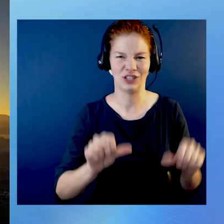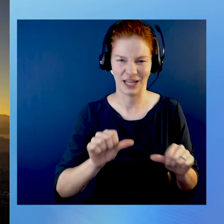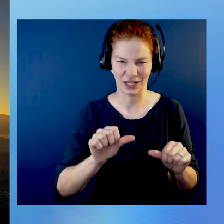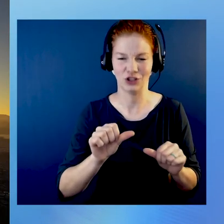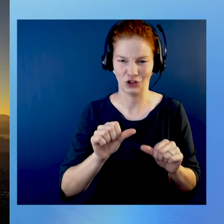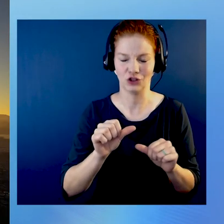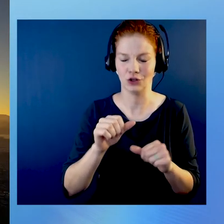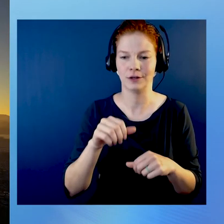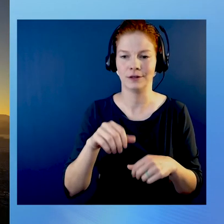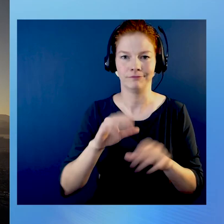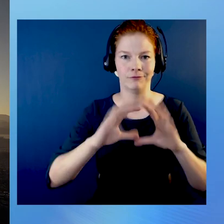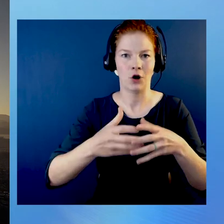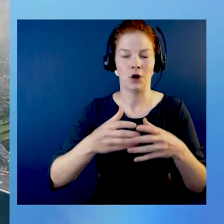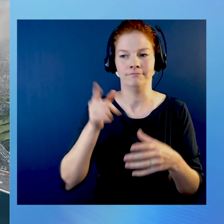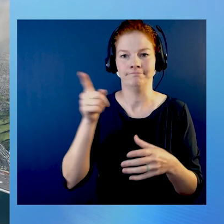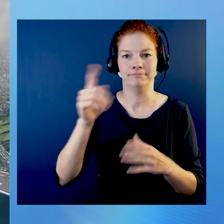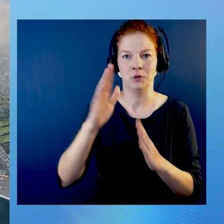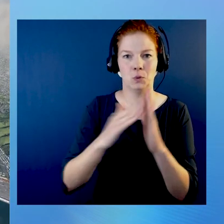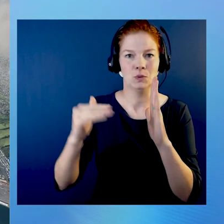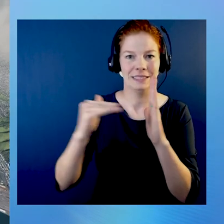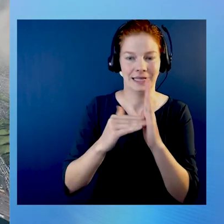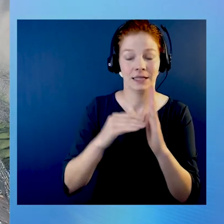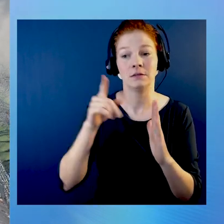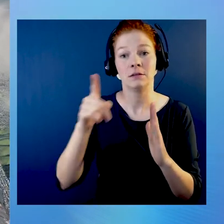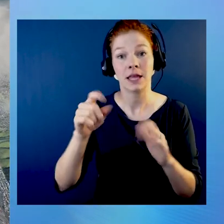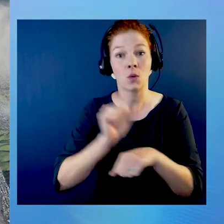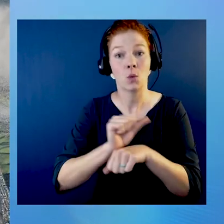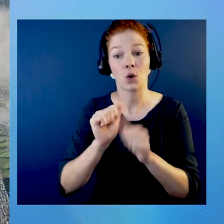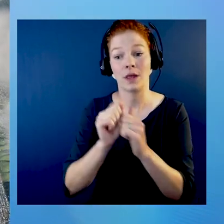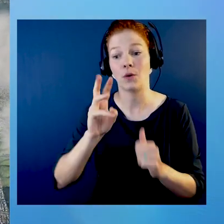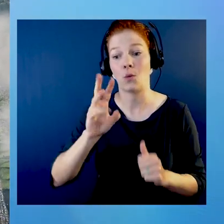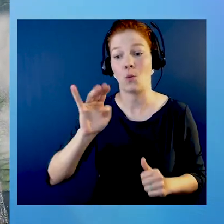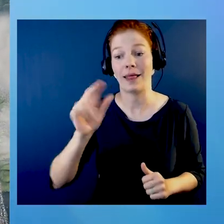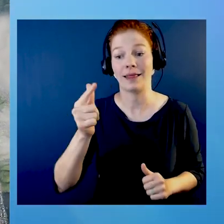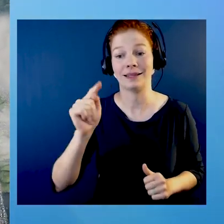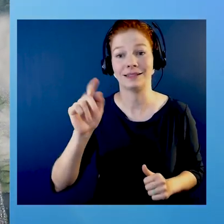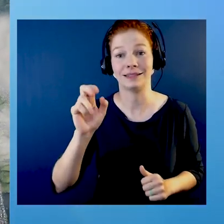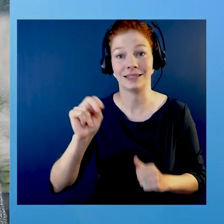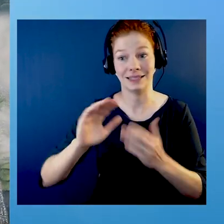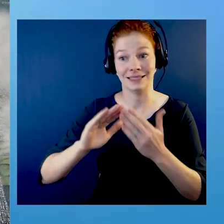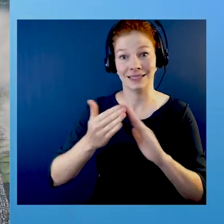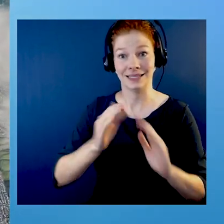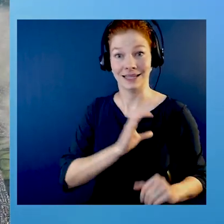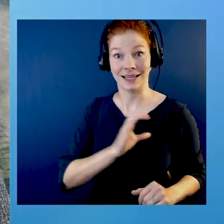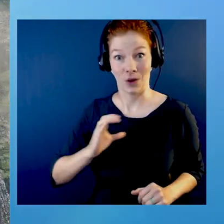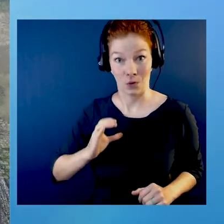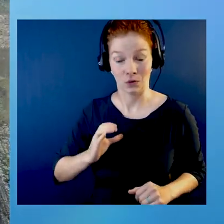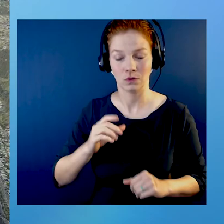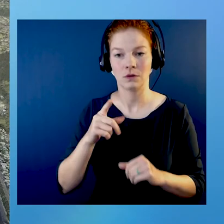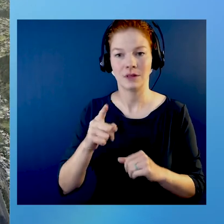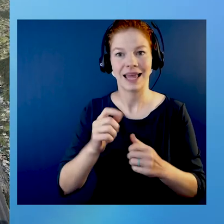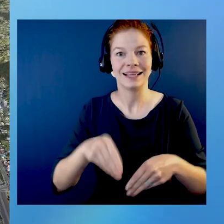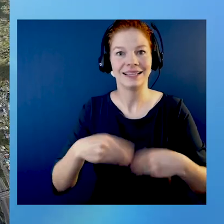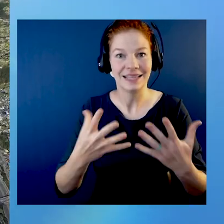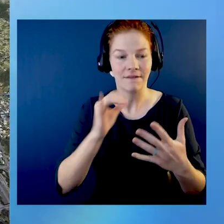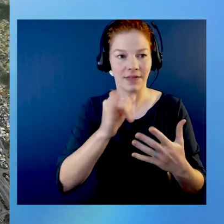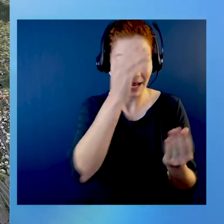and they've worked with the Wellington City Council to not only contextualize the data in a 3D world,